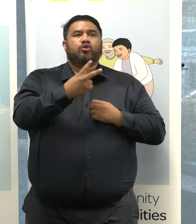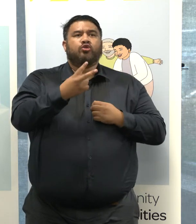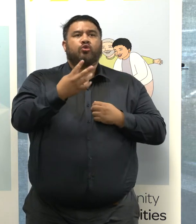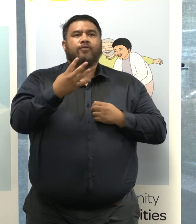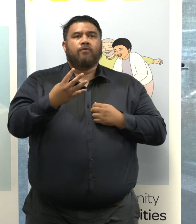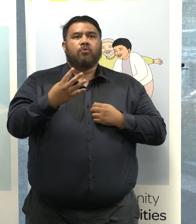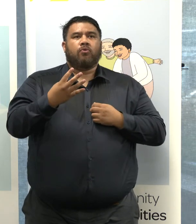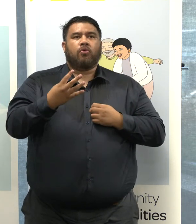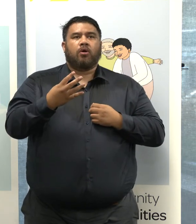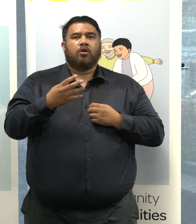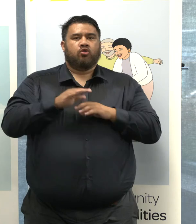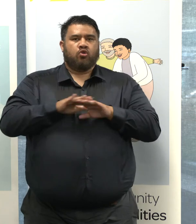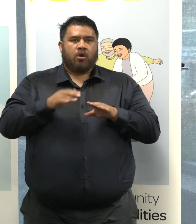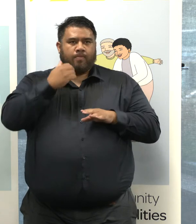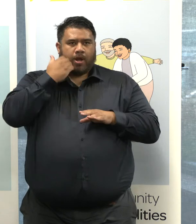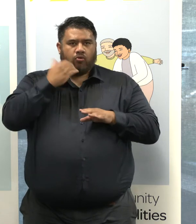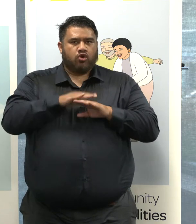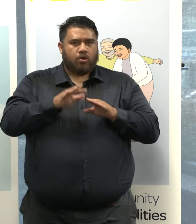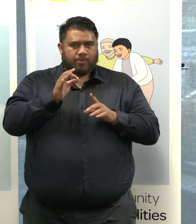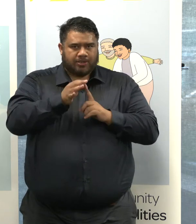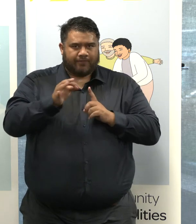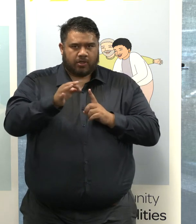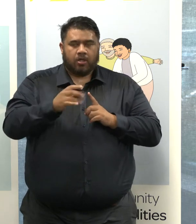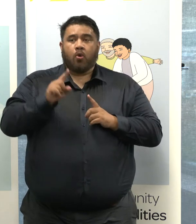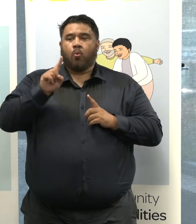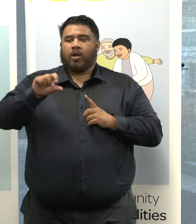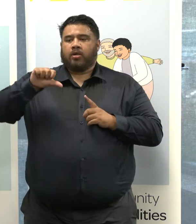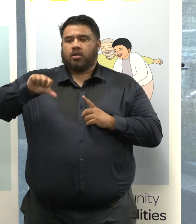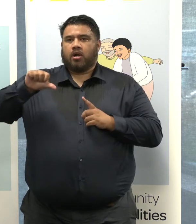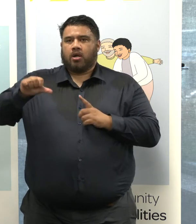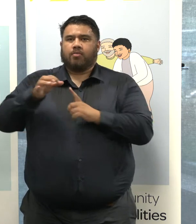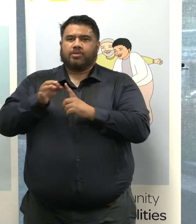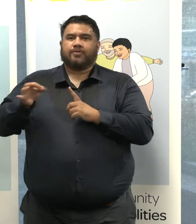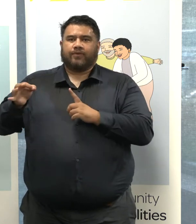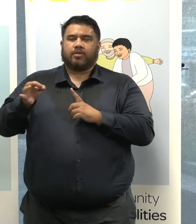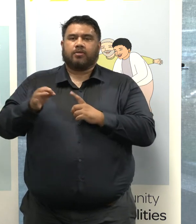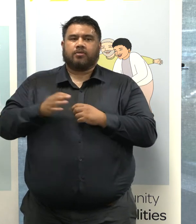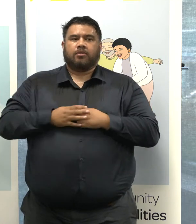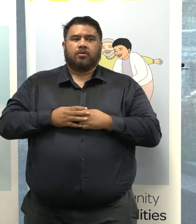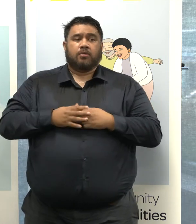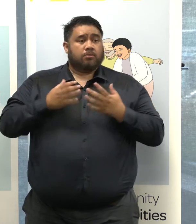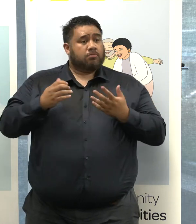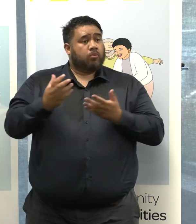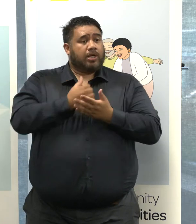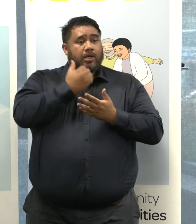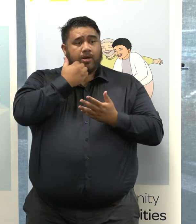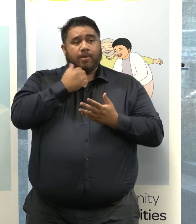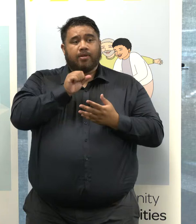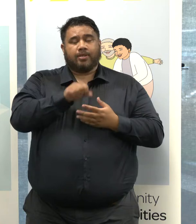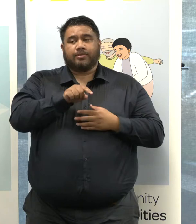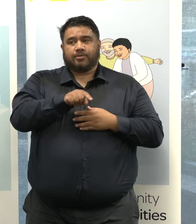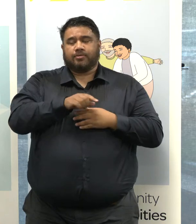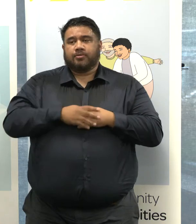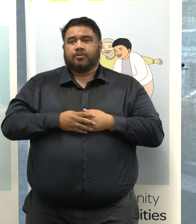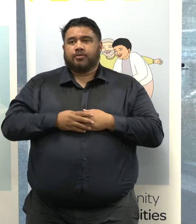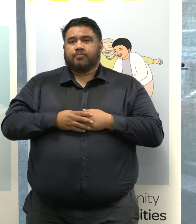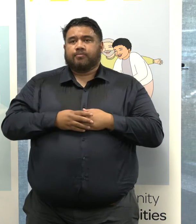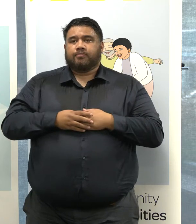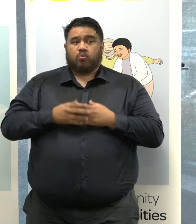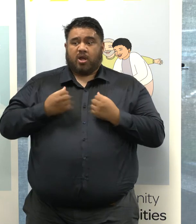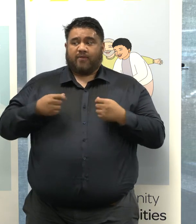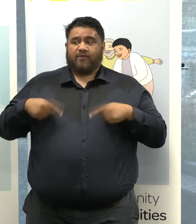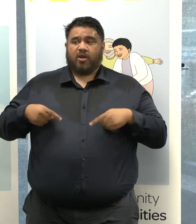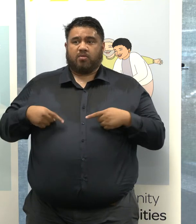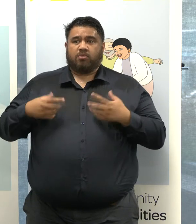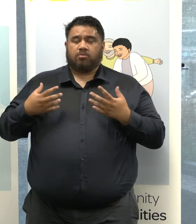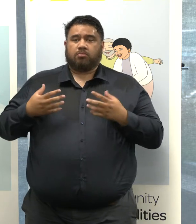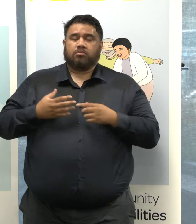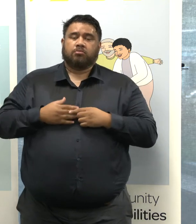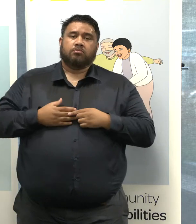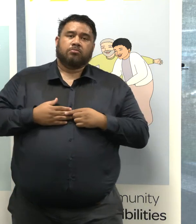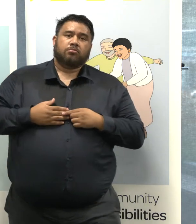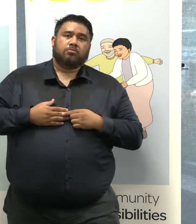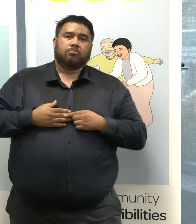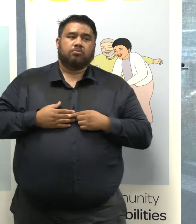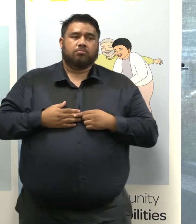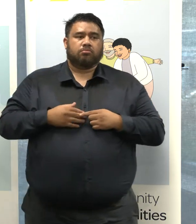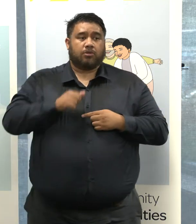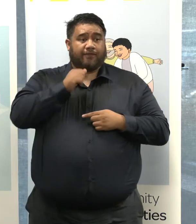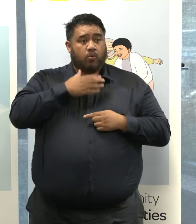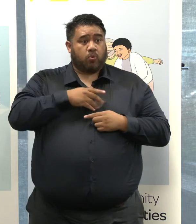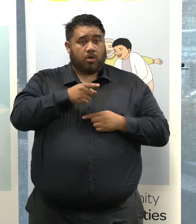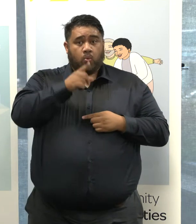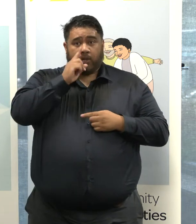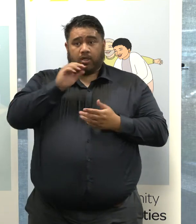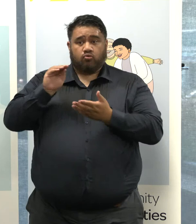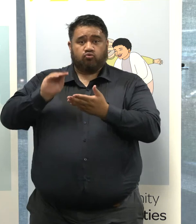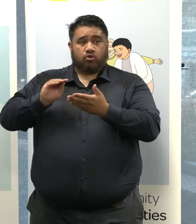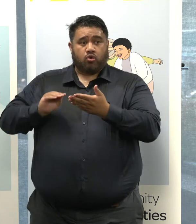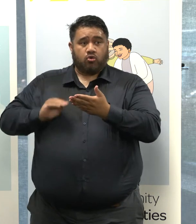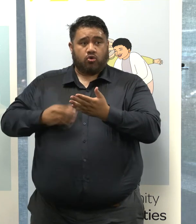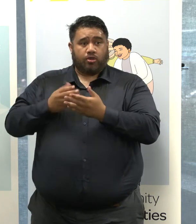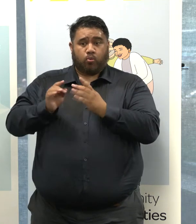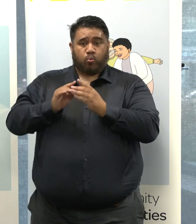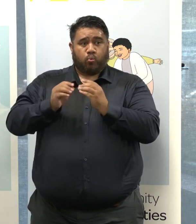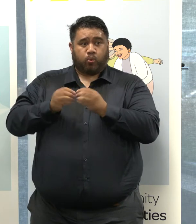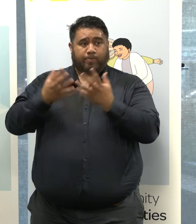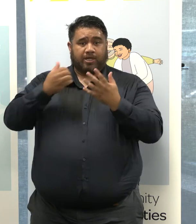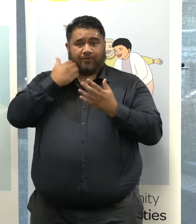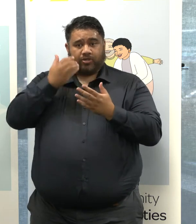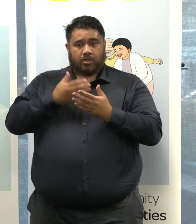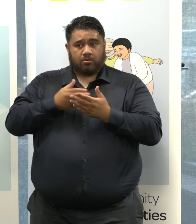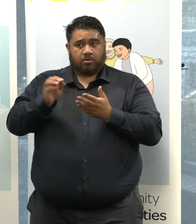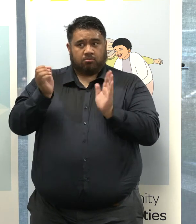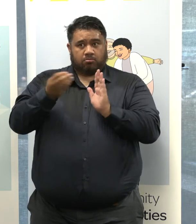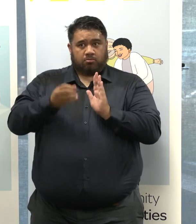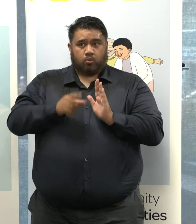people hospitalised today, 125